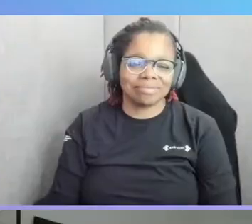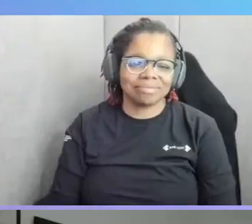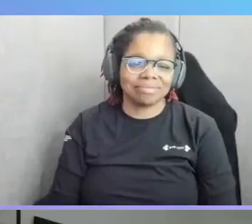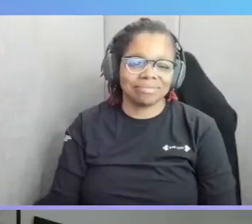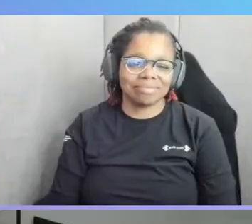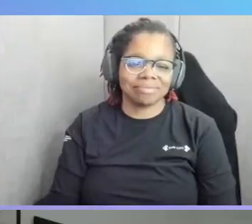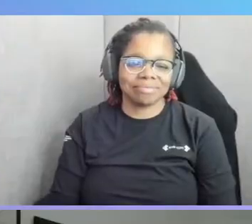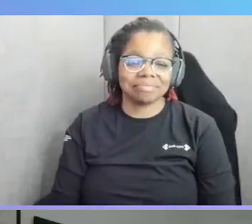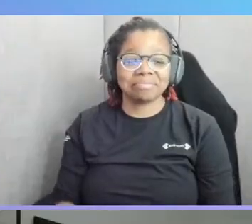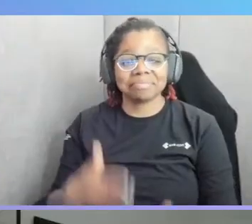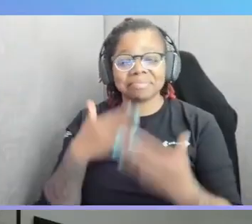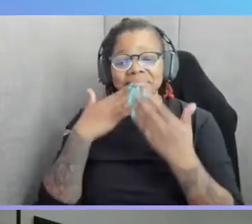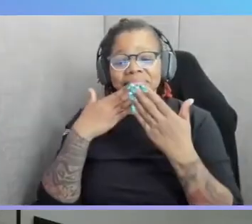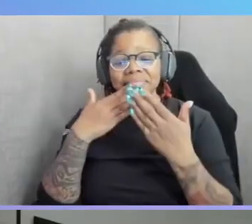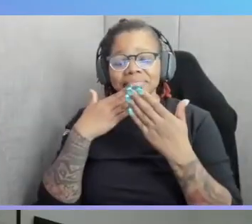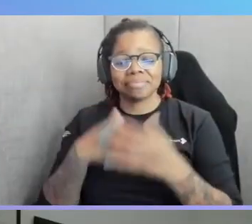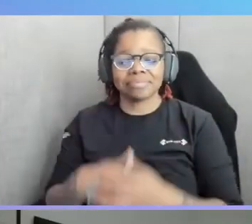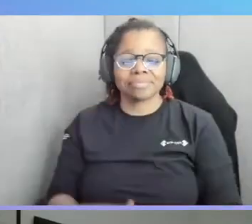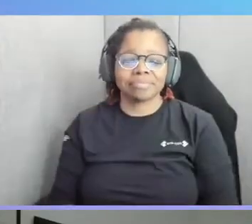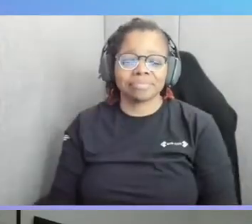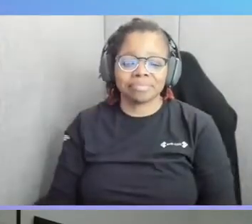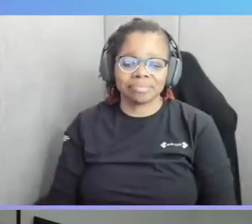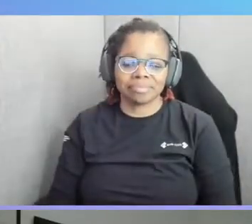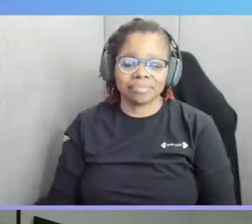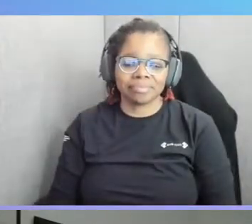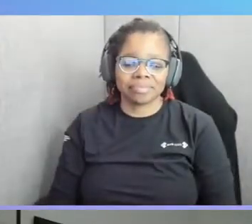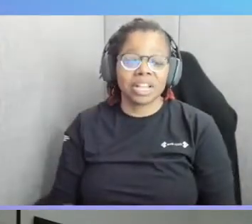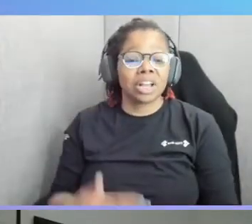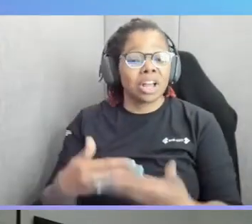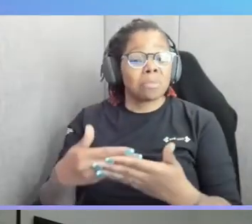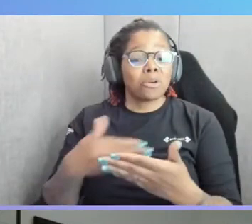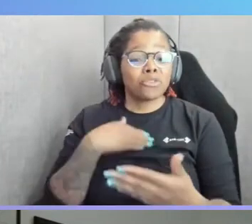So before I jump into more detailed results, uh, that we've